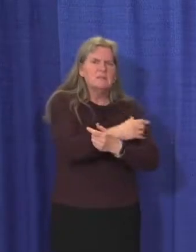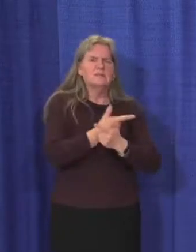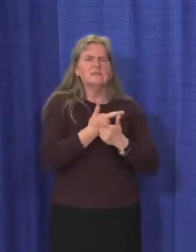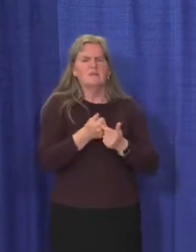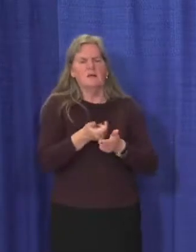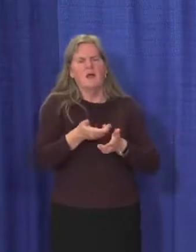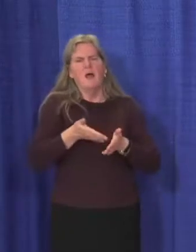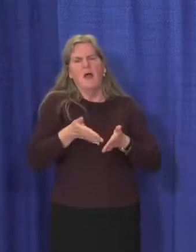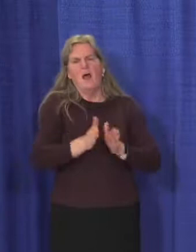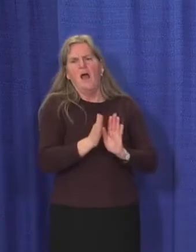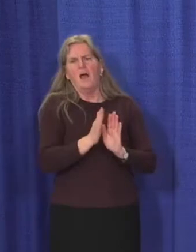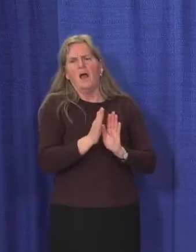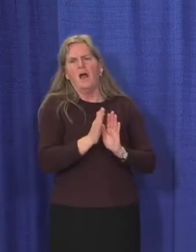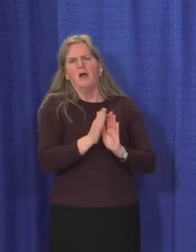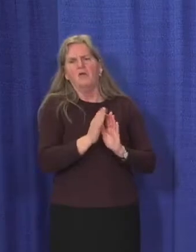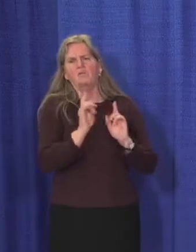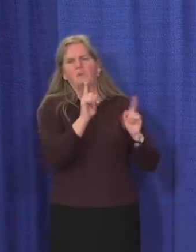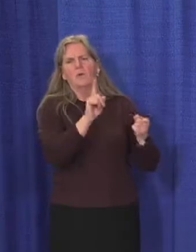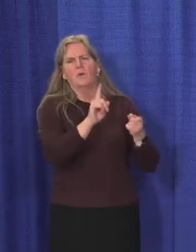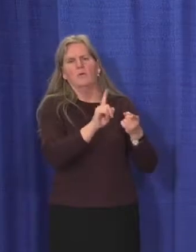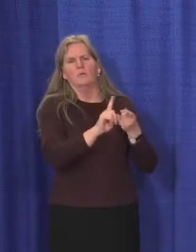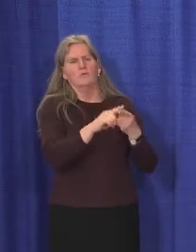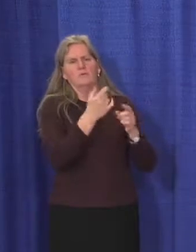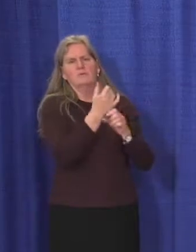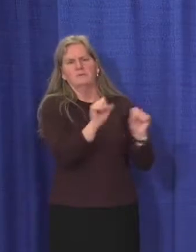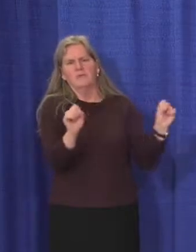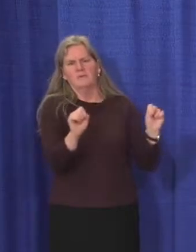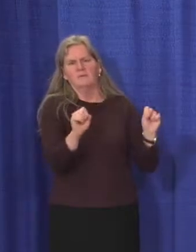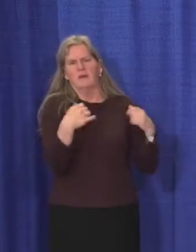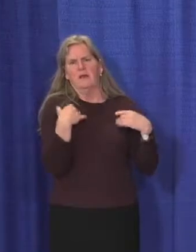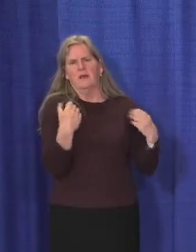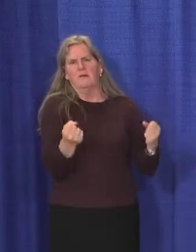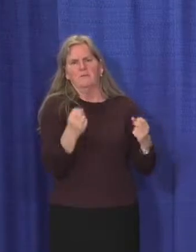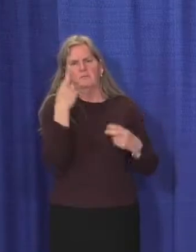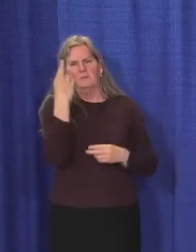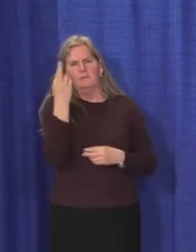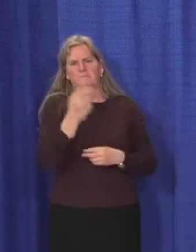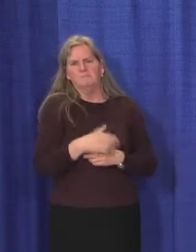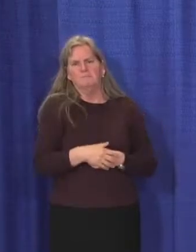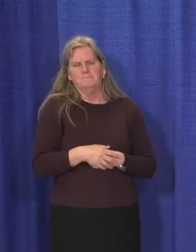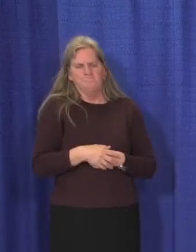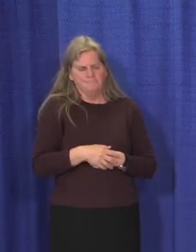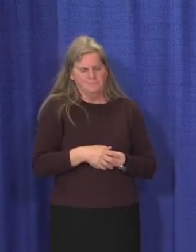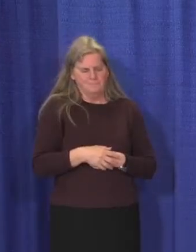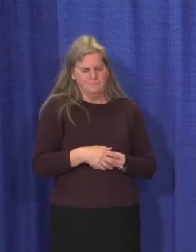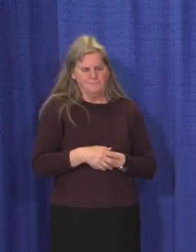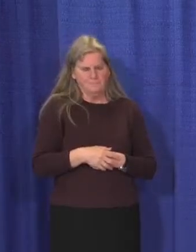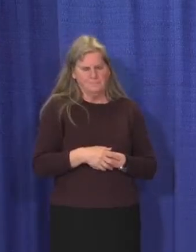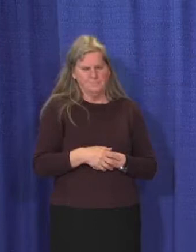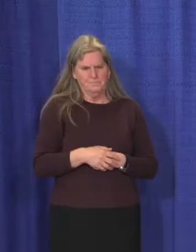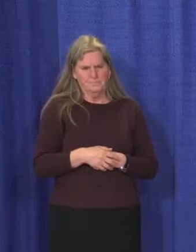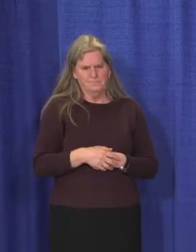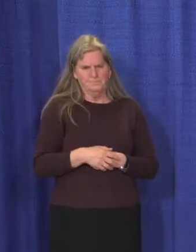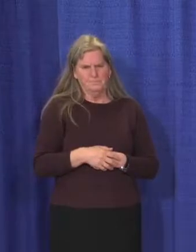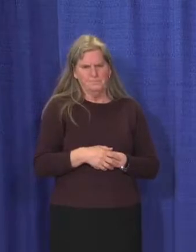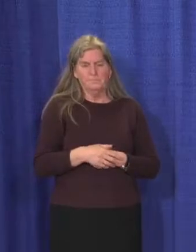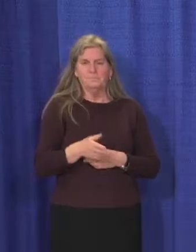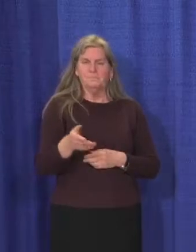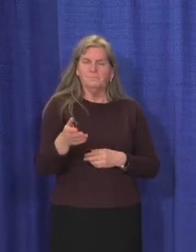people in self isolation when there are emergencies.